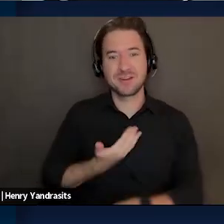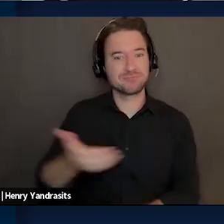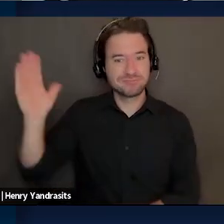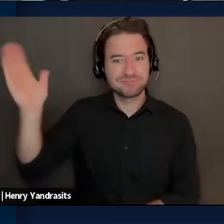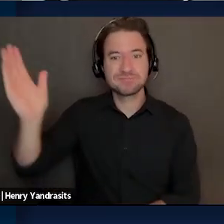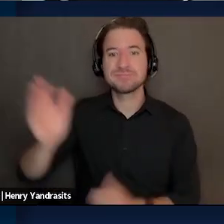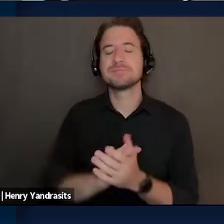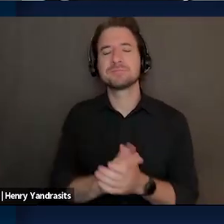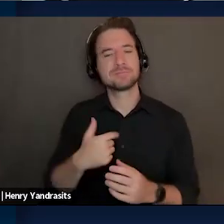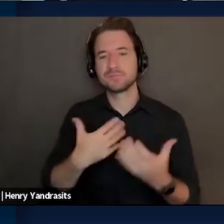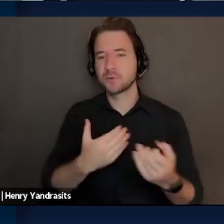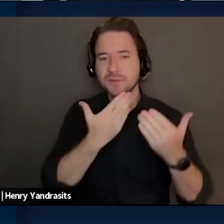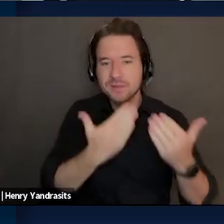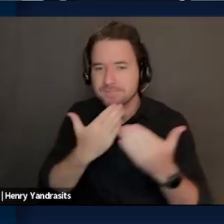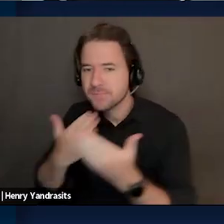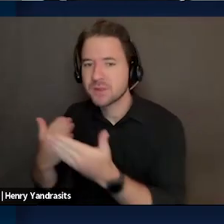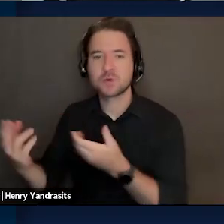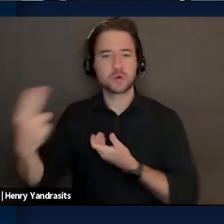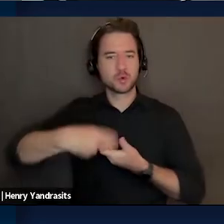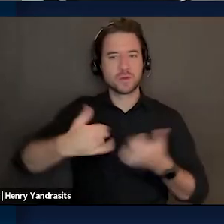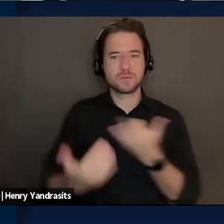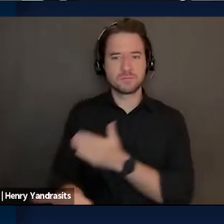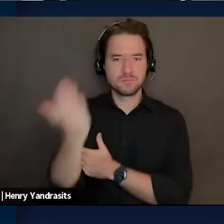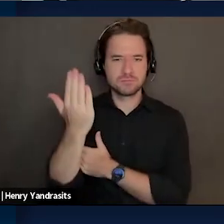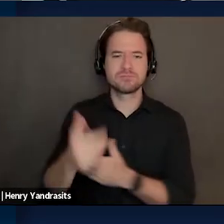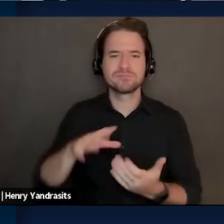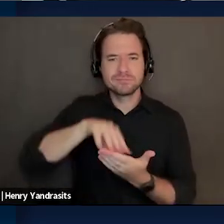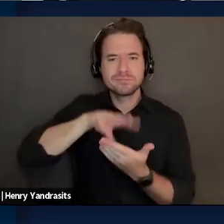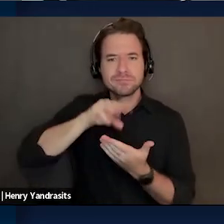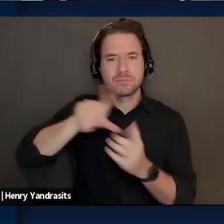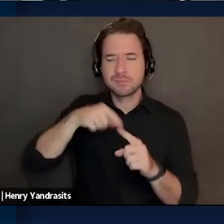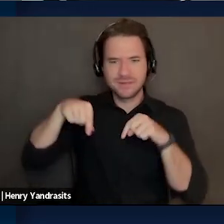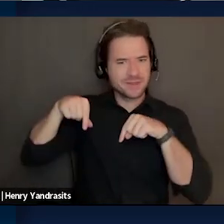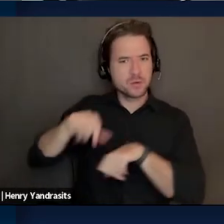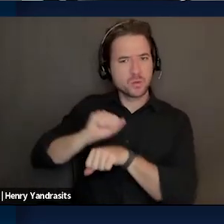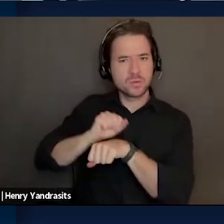And I want to thank you for joining me this morning to learn more about this important work.